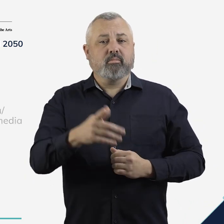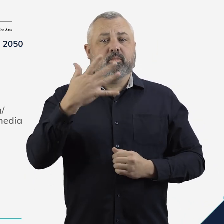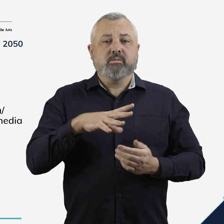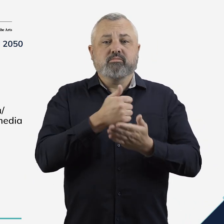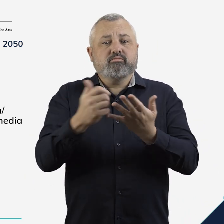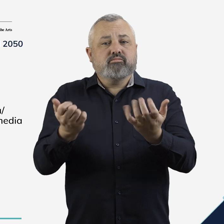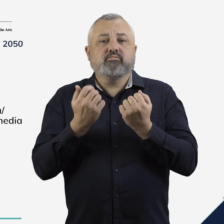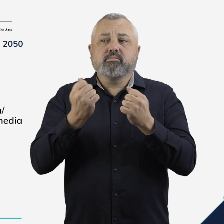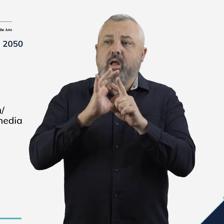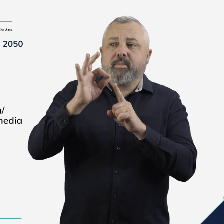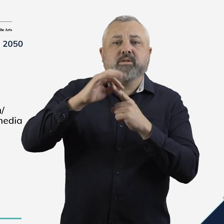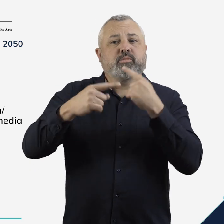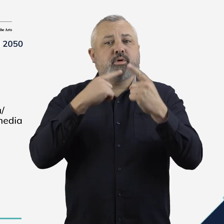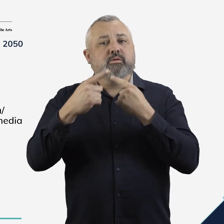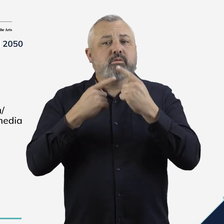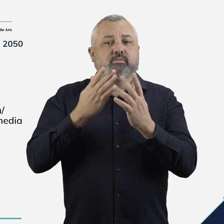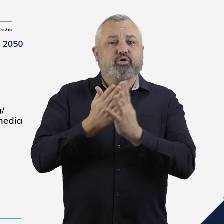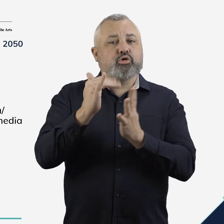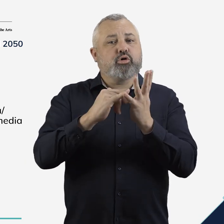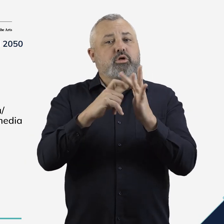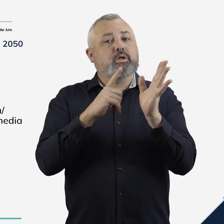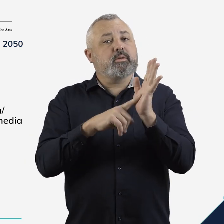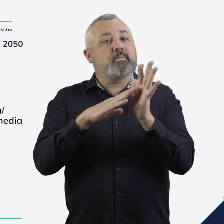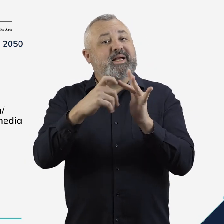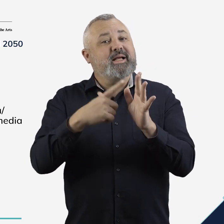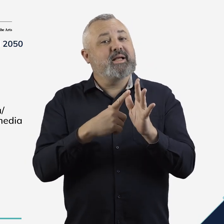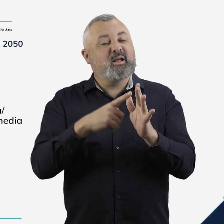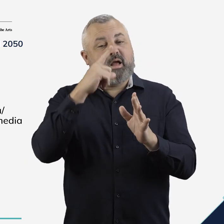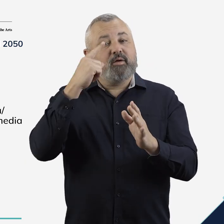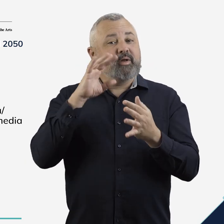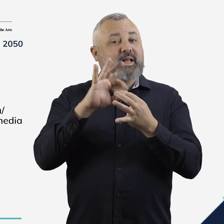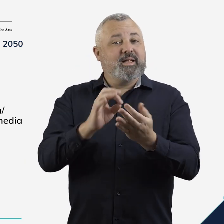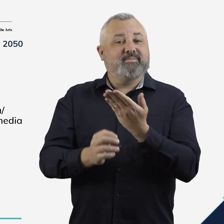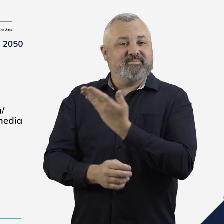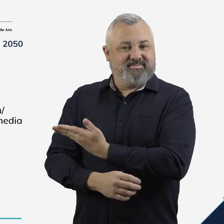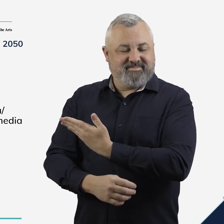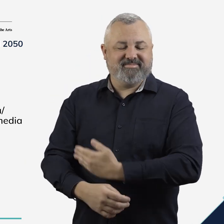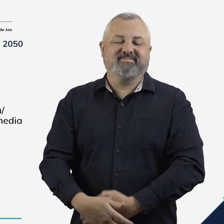Stay up to date Follow us on social media: infrastructure.gov.au/department/social-media